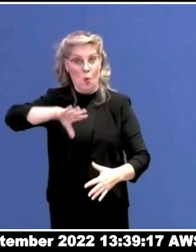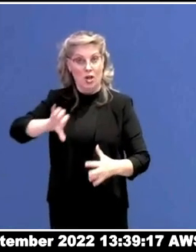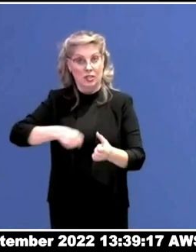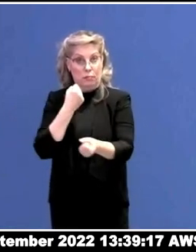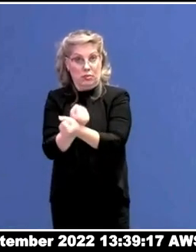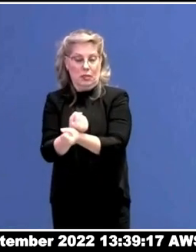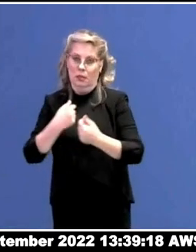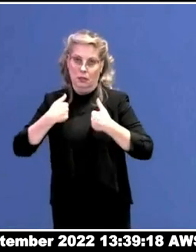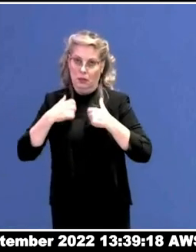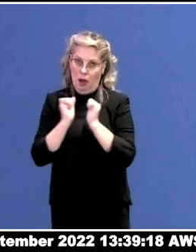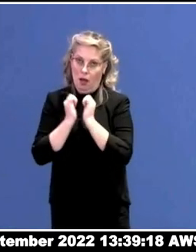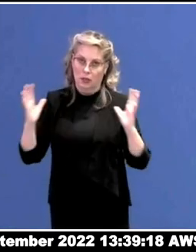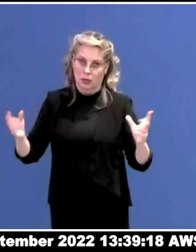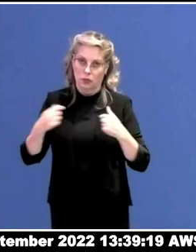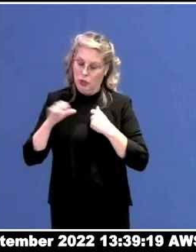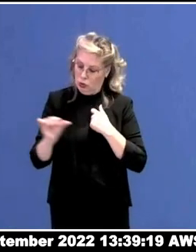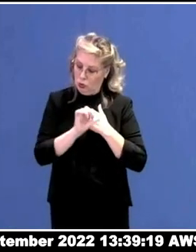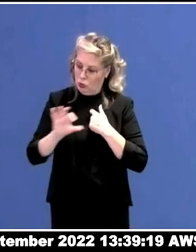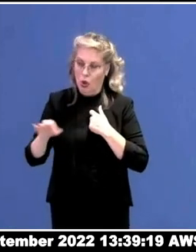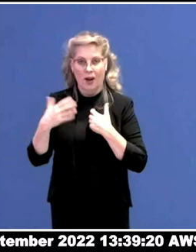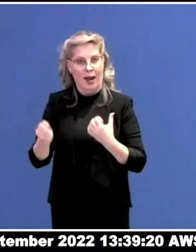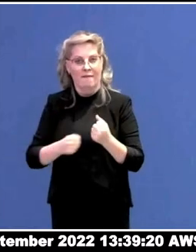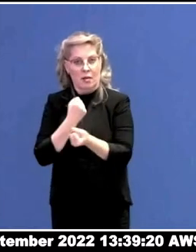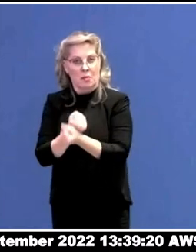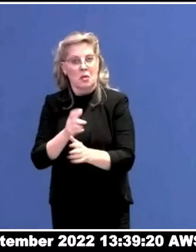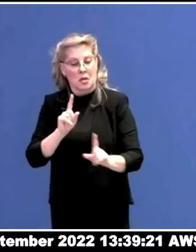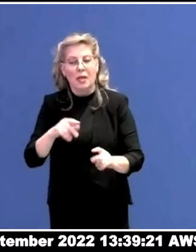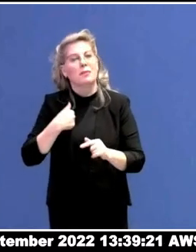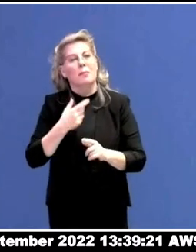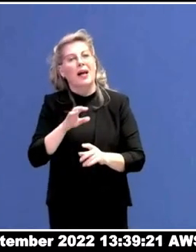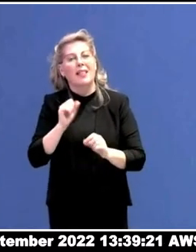people with respect and dignity and as individuals, not a one-size-fit-all.